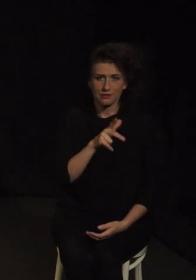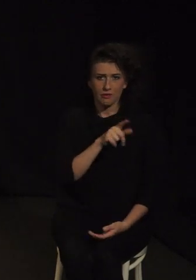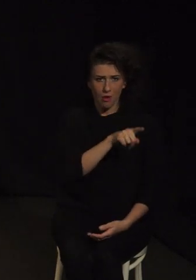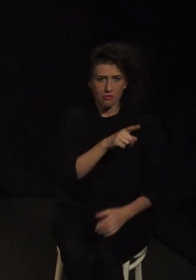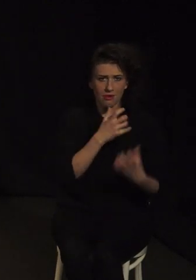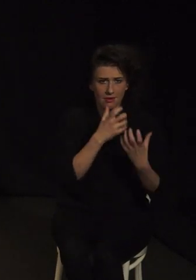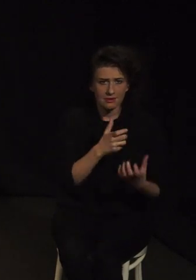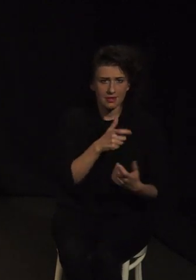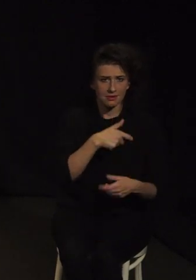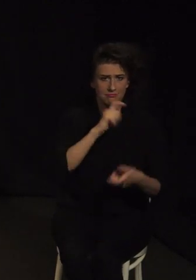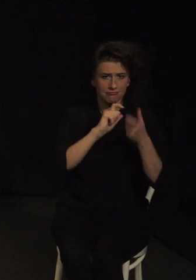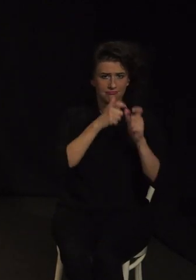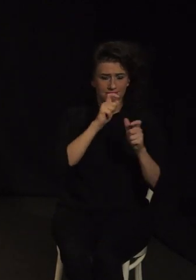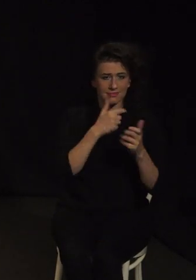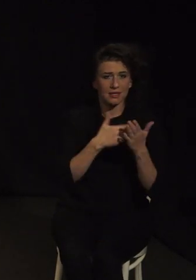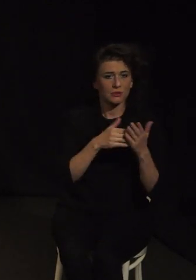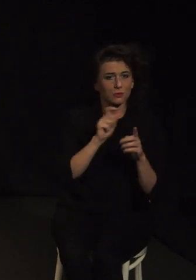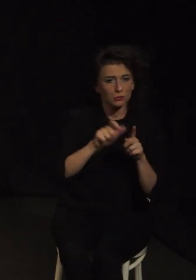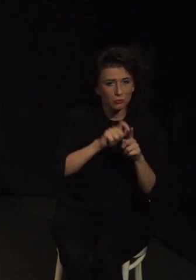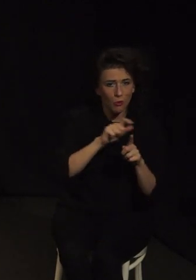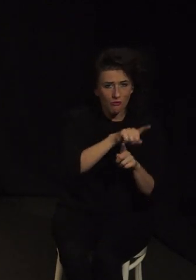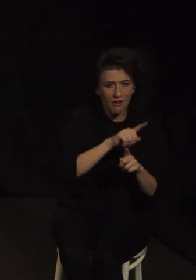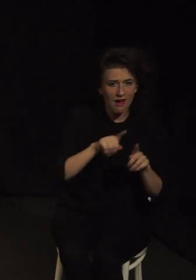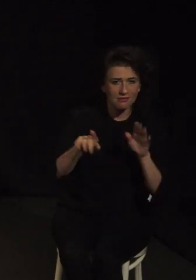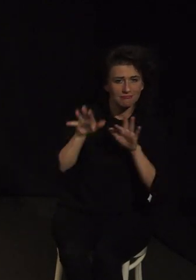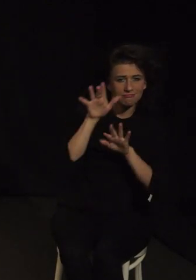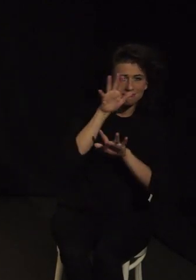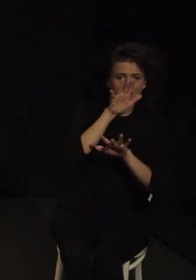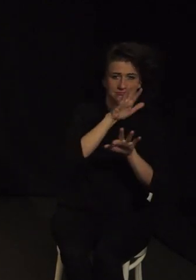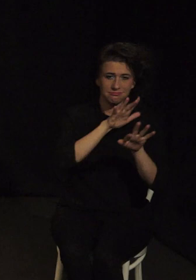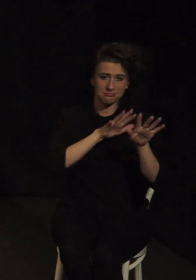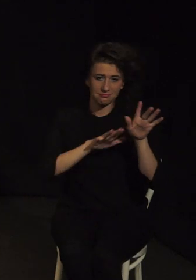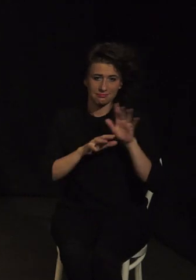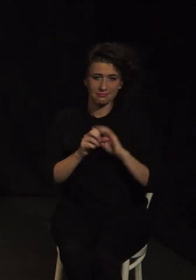is enchanted in these words by Fredro, am I right? Yes.